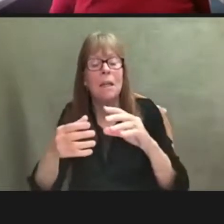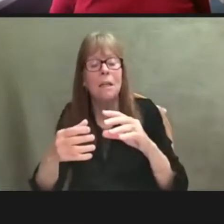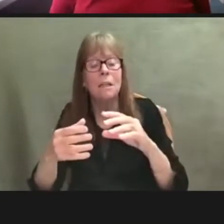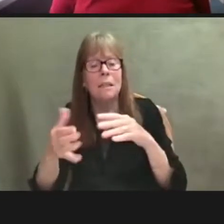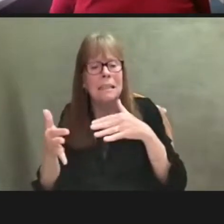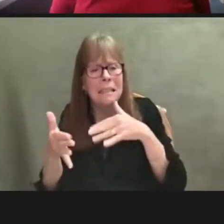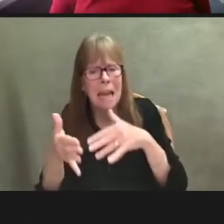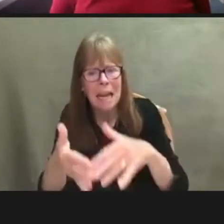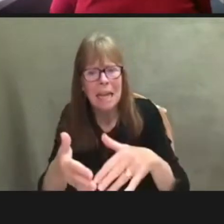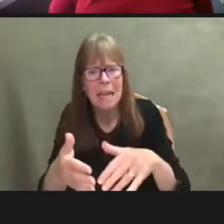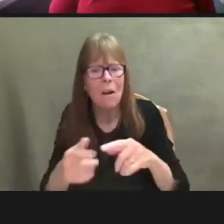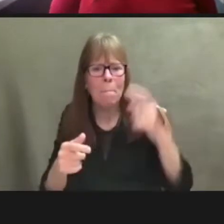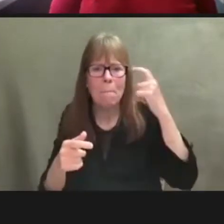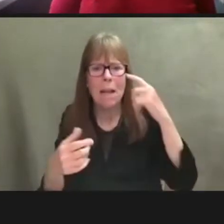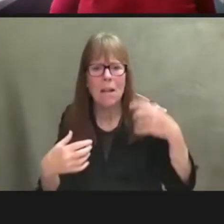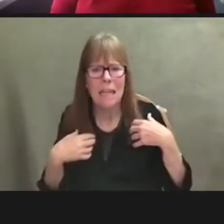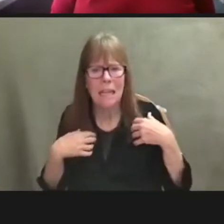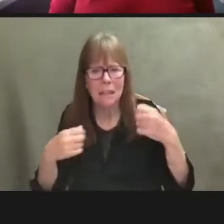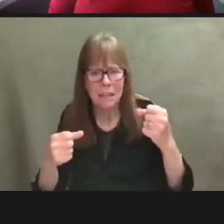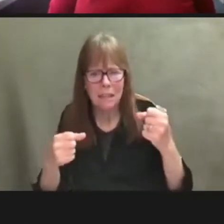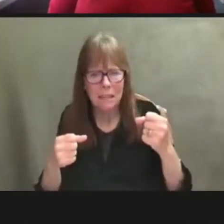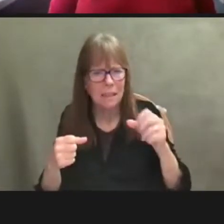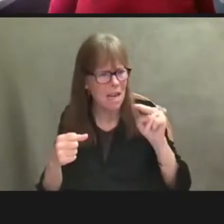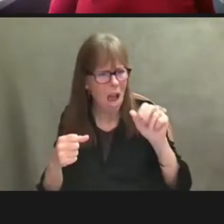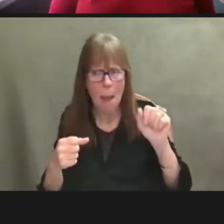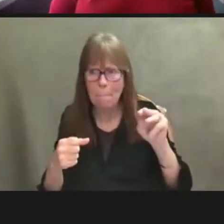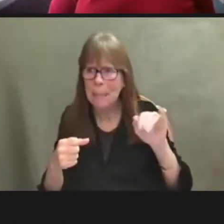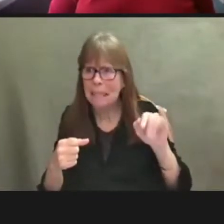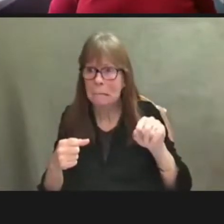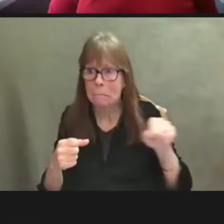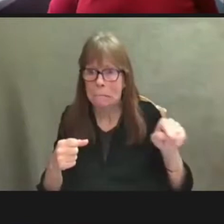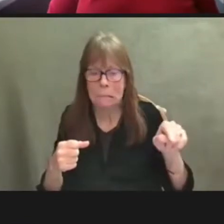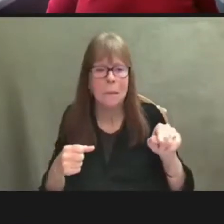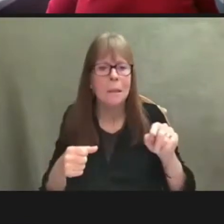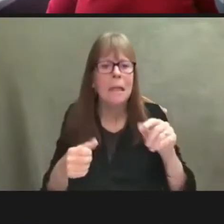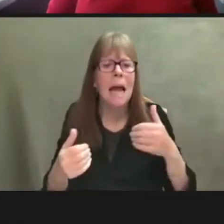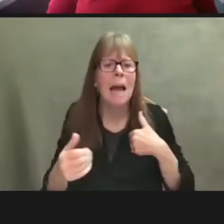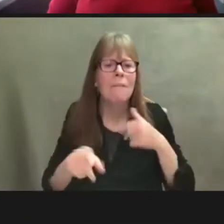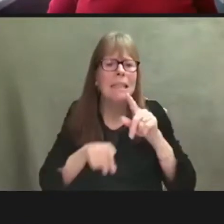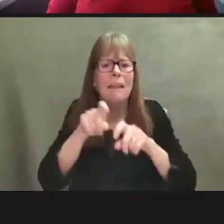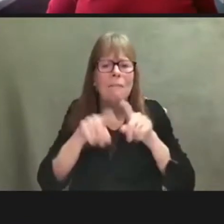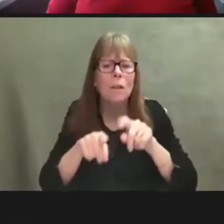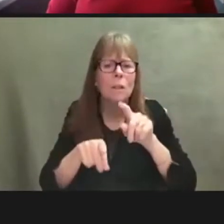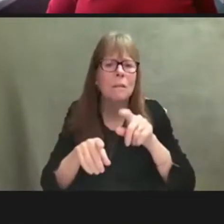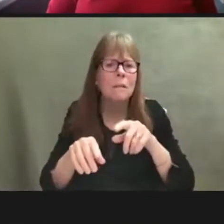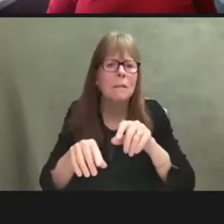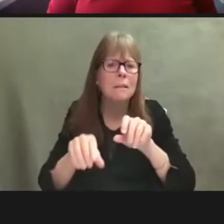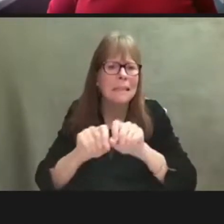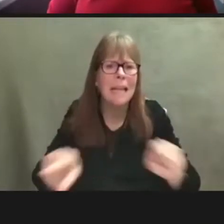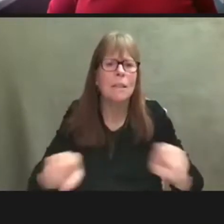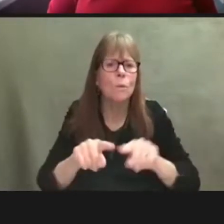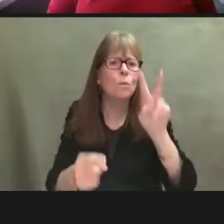on Mental Illness, a number of years ago, with questionnaires sent to 2,000 adults across